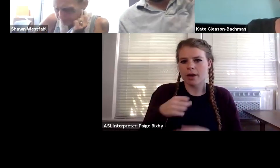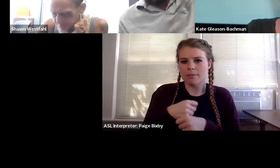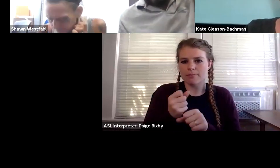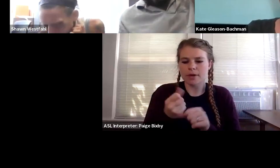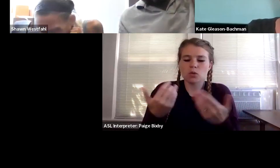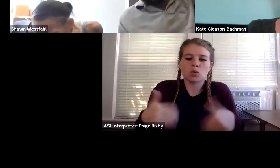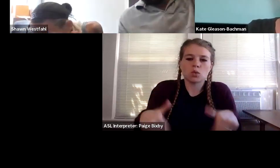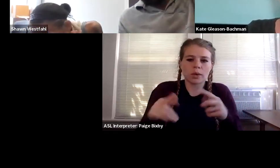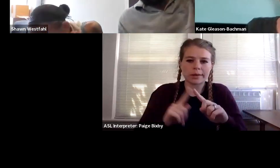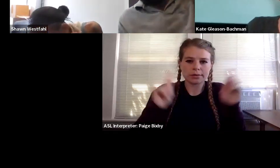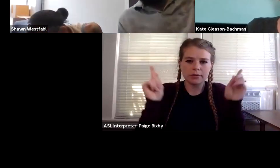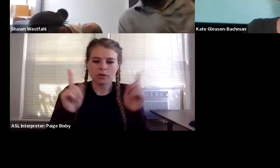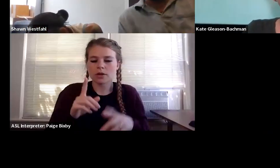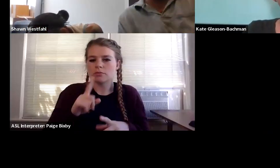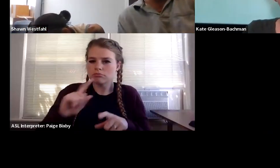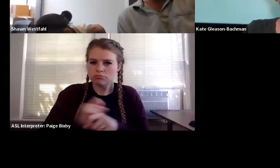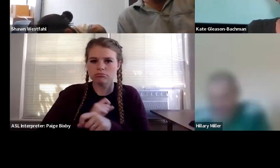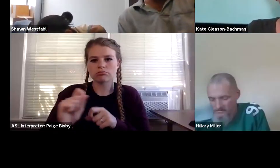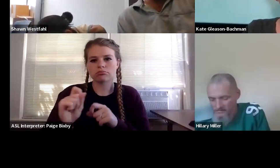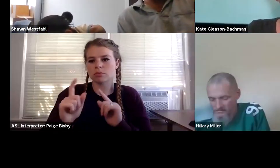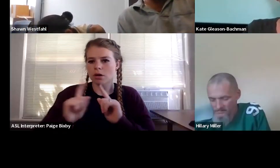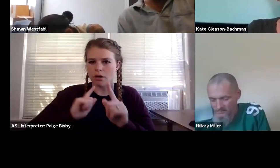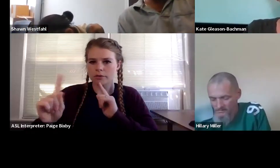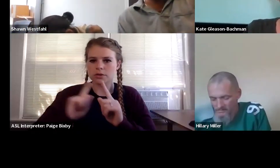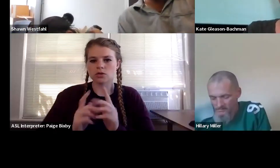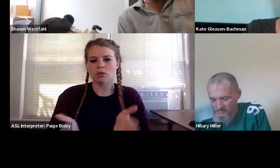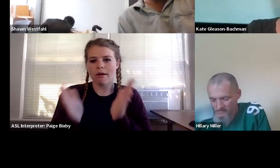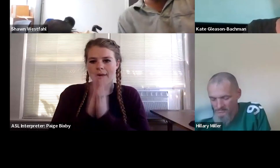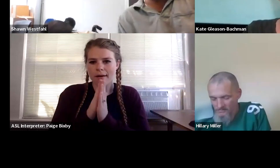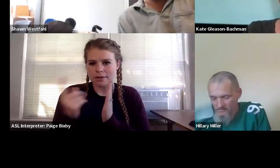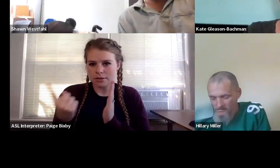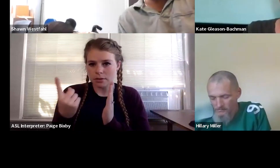to have a true dialogue, to really be able to ask someone, you know, do they think that they're at risk